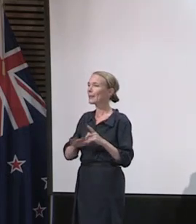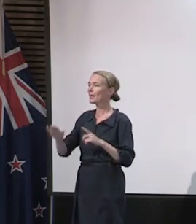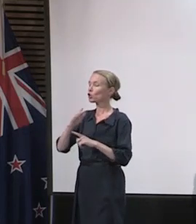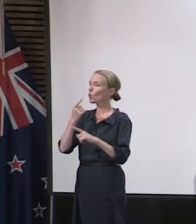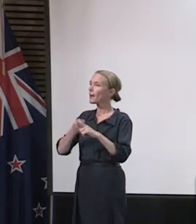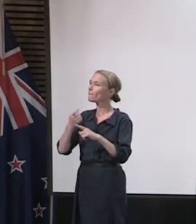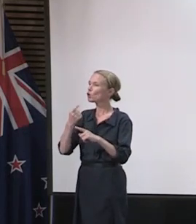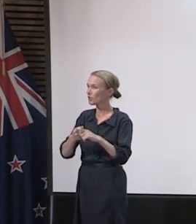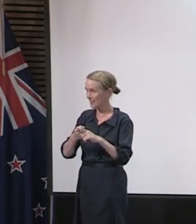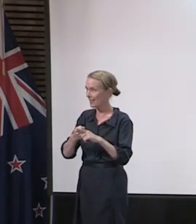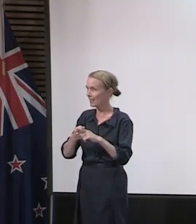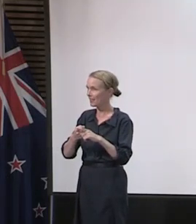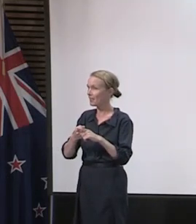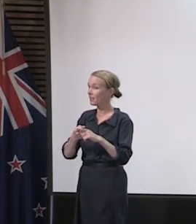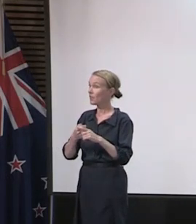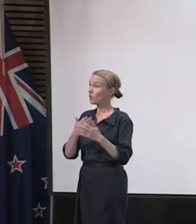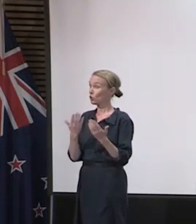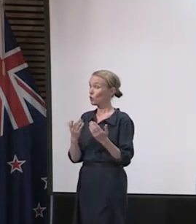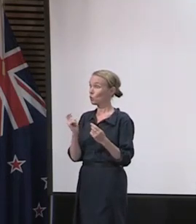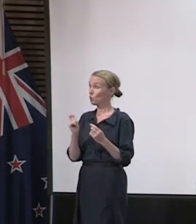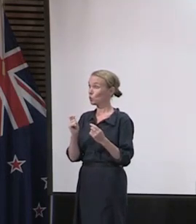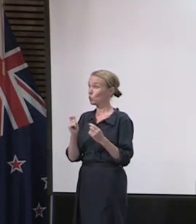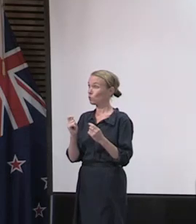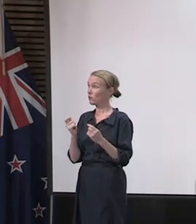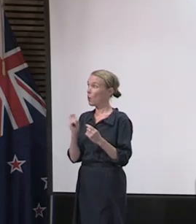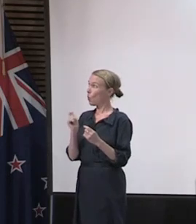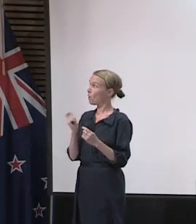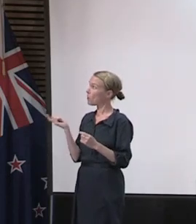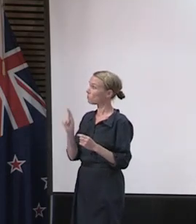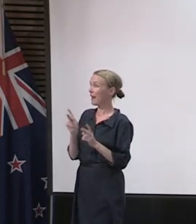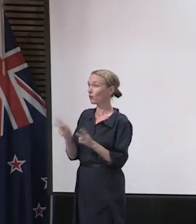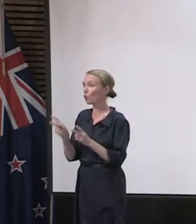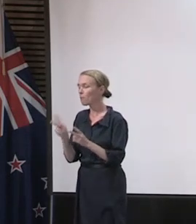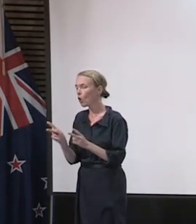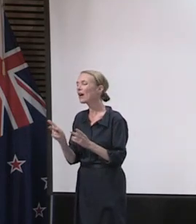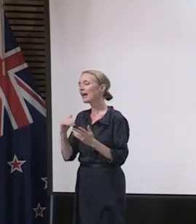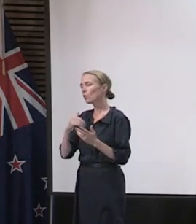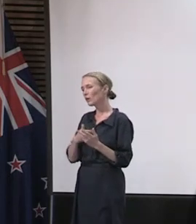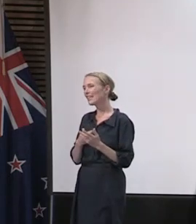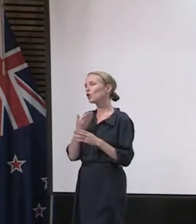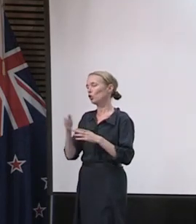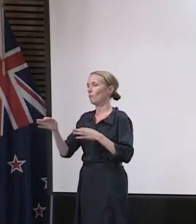transition phase, out of our national emergency management